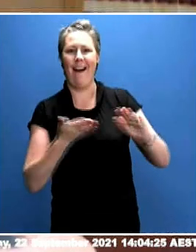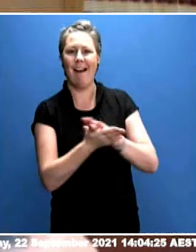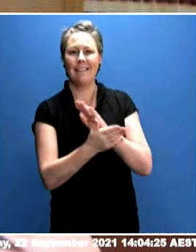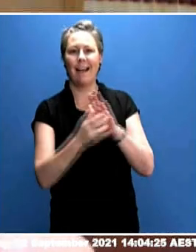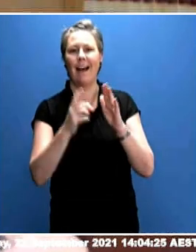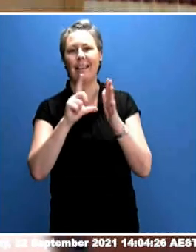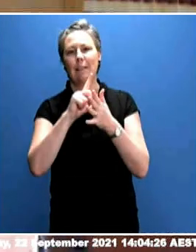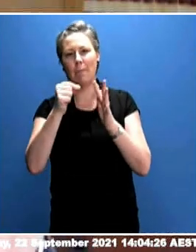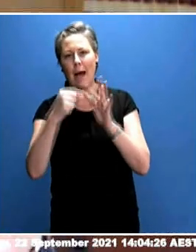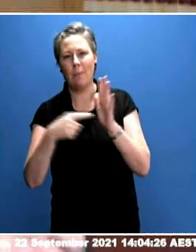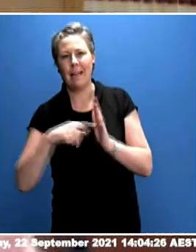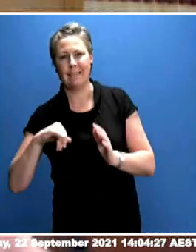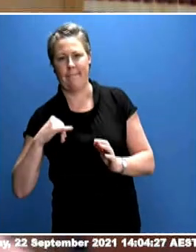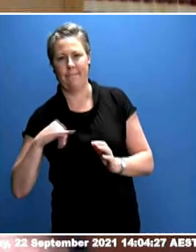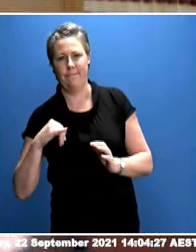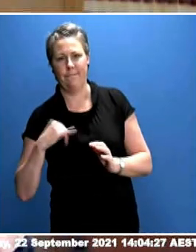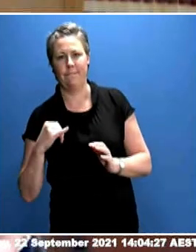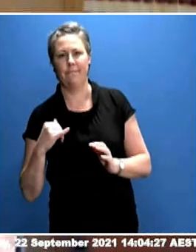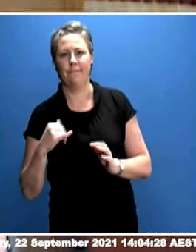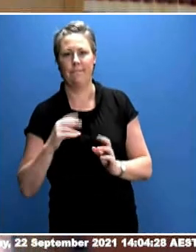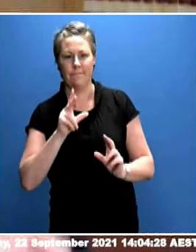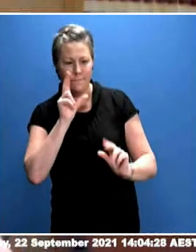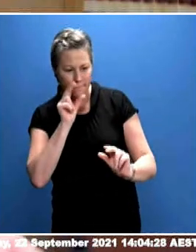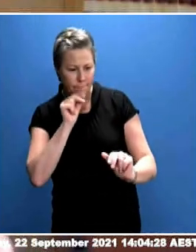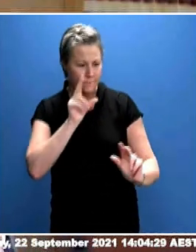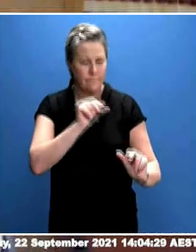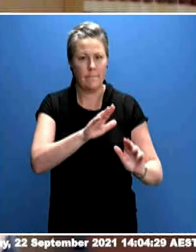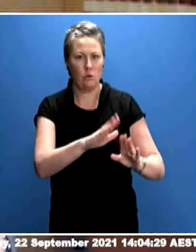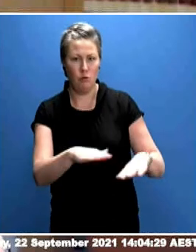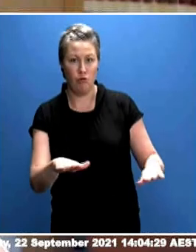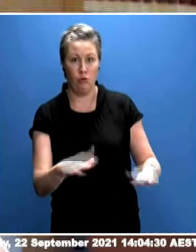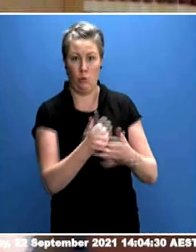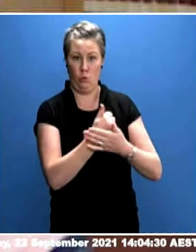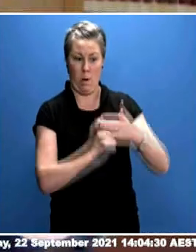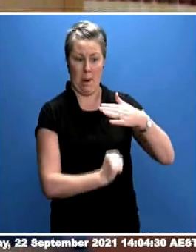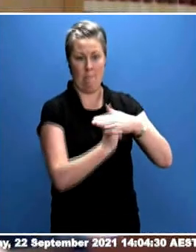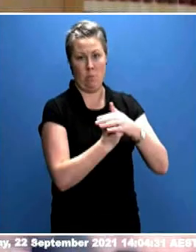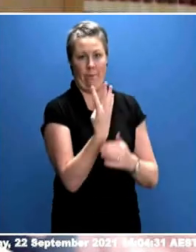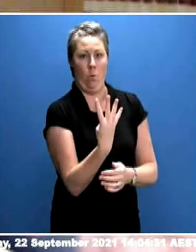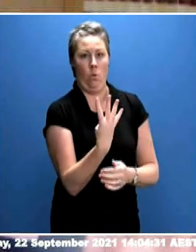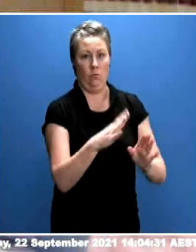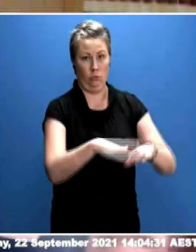departmental staff manage children in small groups of four. We have contracted services.